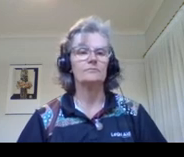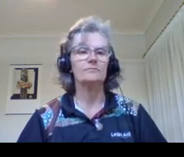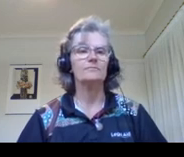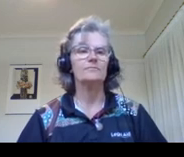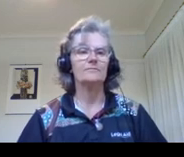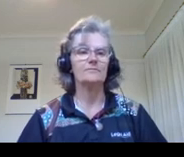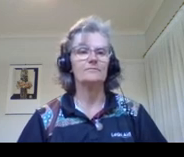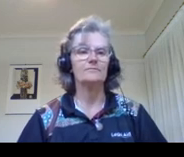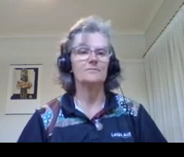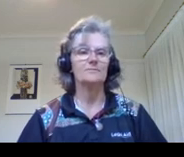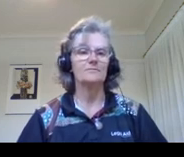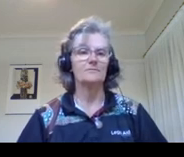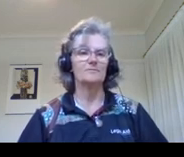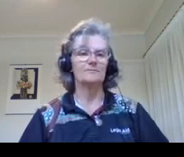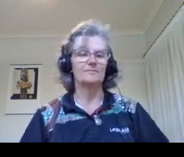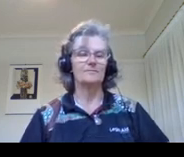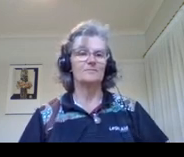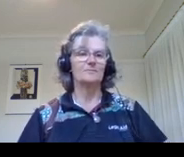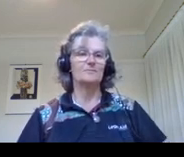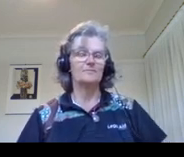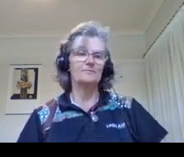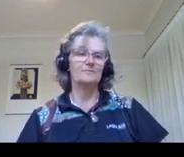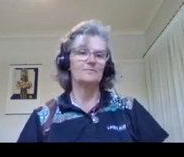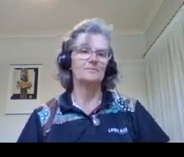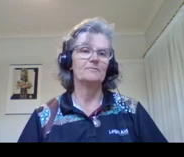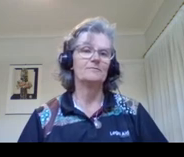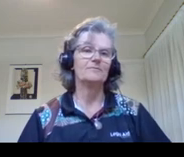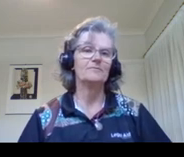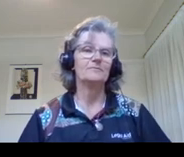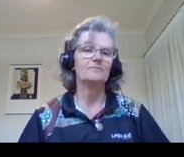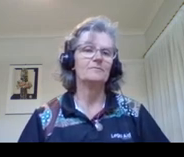love to share some inside information that we can learn with each other about scams